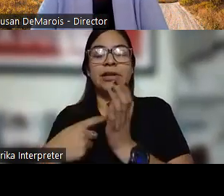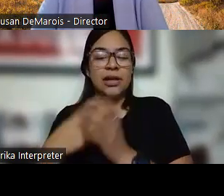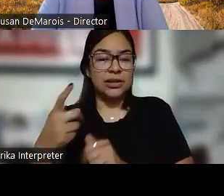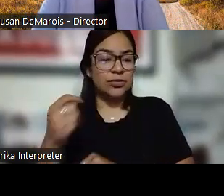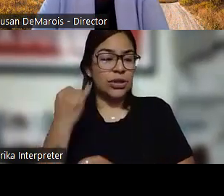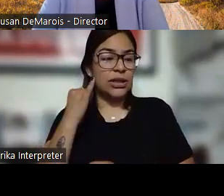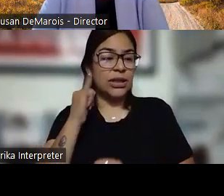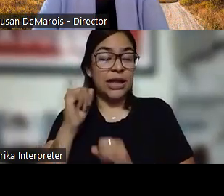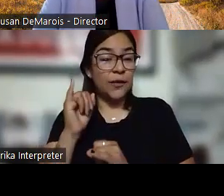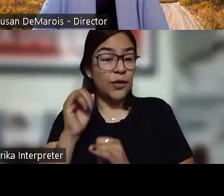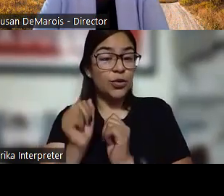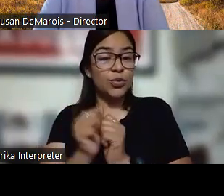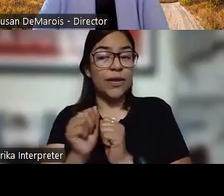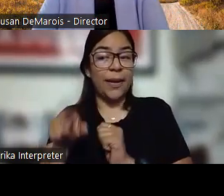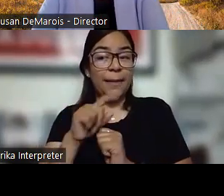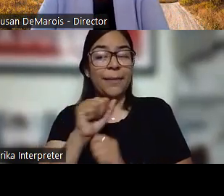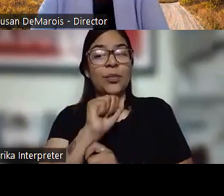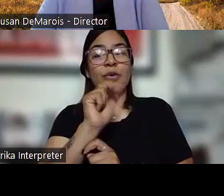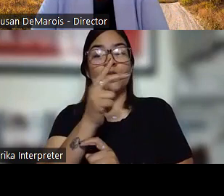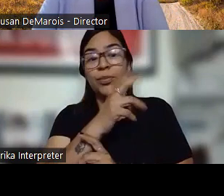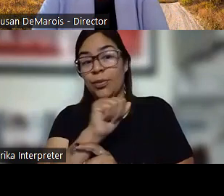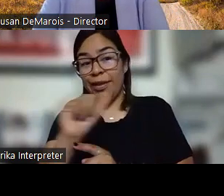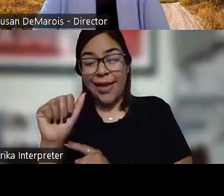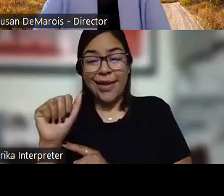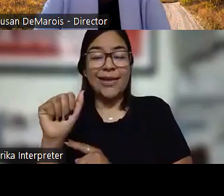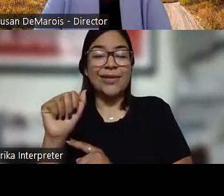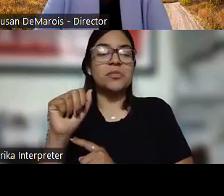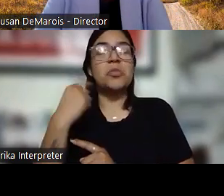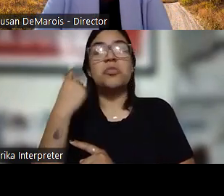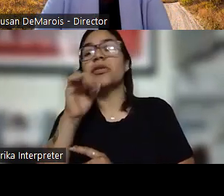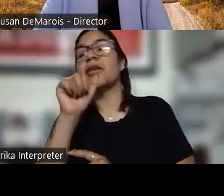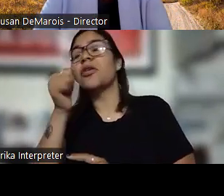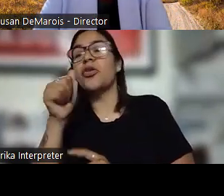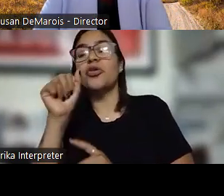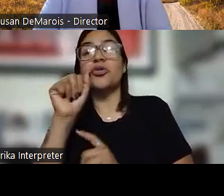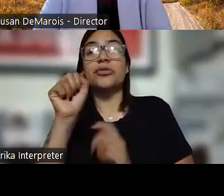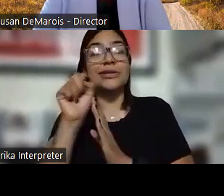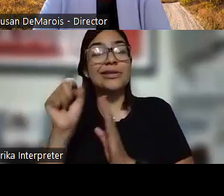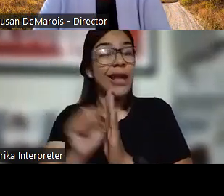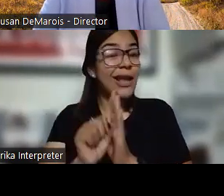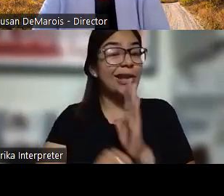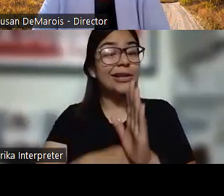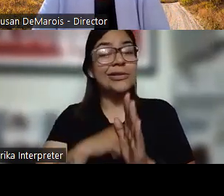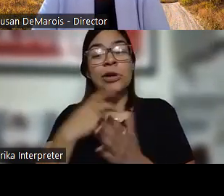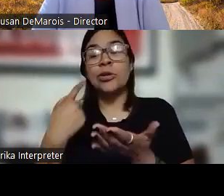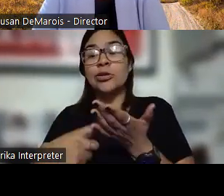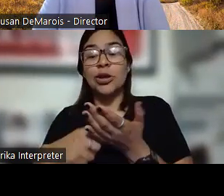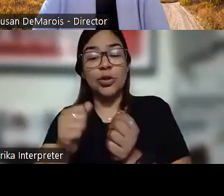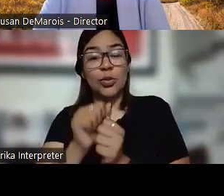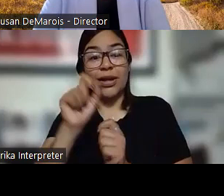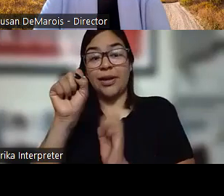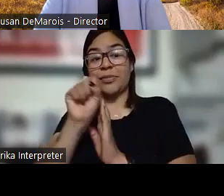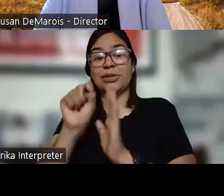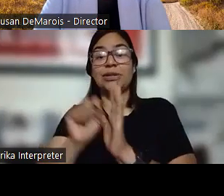30 3 AAA we looked at other states we talked to our state and federal partners and this is um